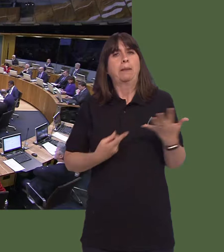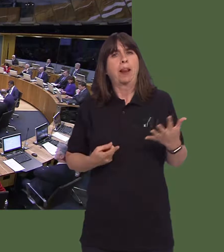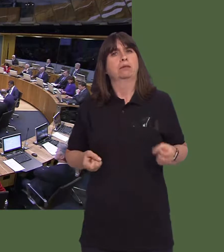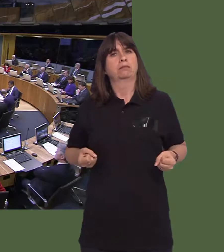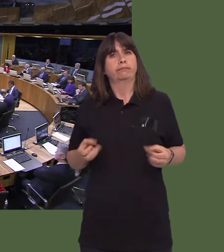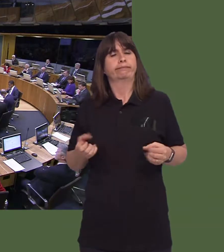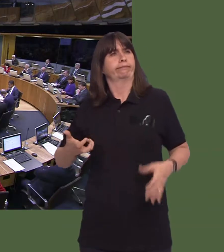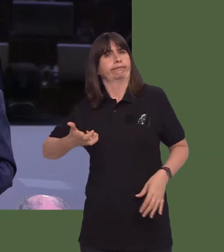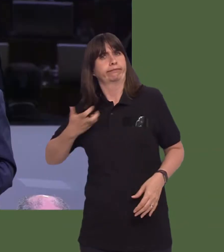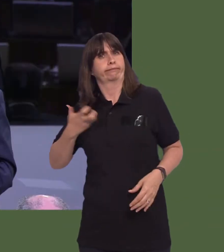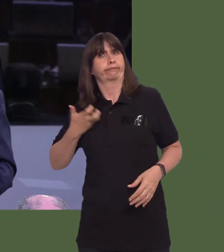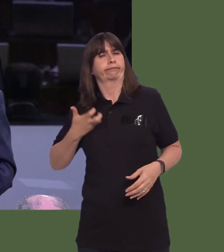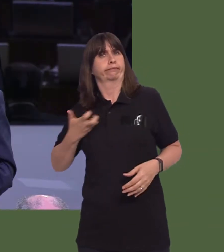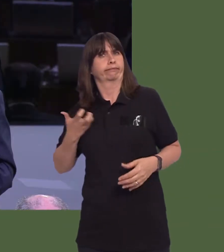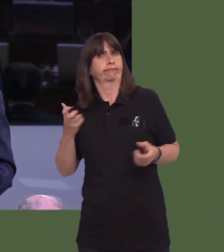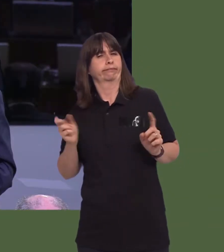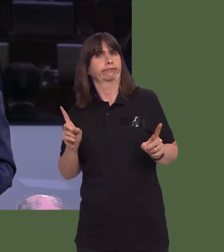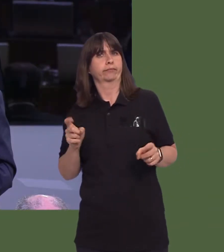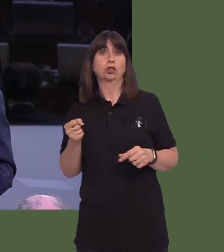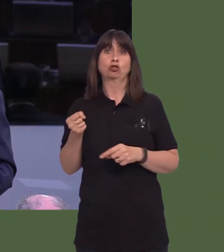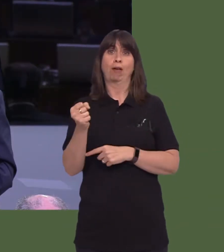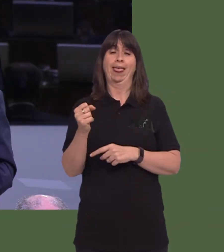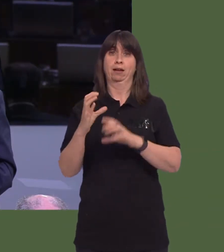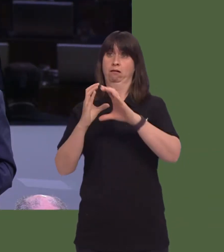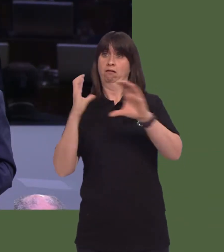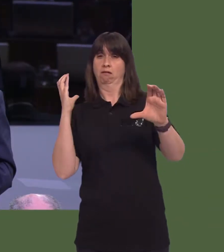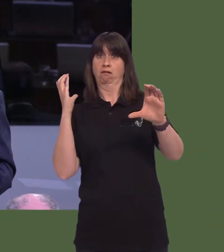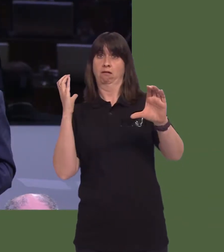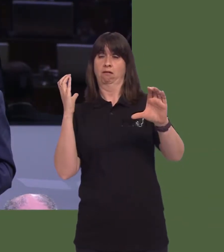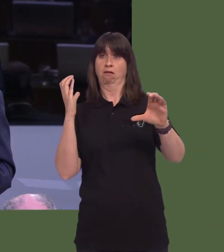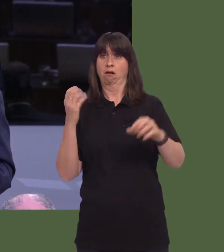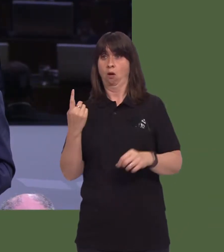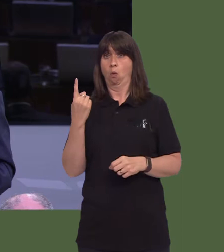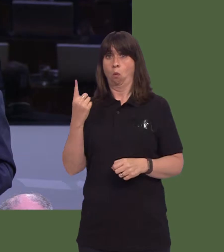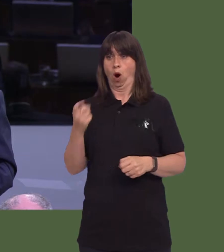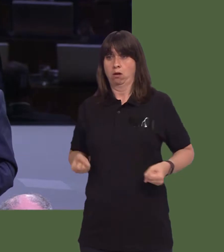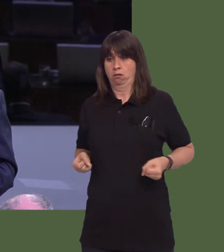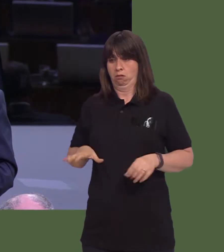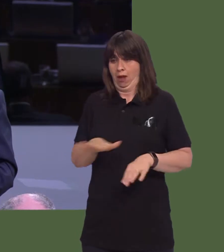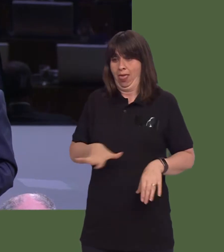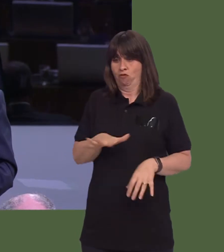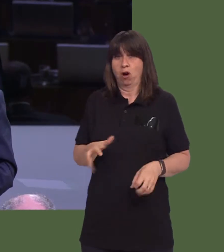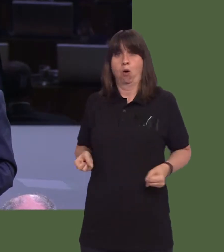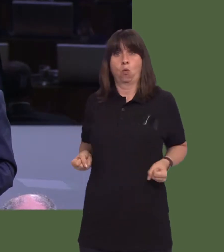that many trains only have a single wheelchair space, which is too often taken up by pushchairs